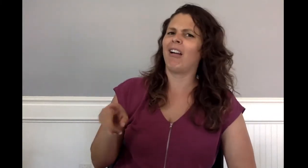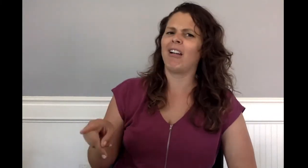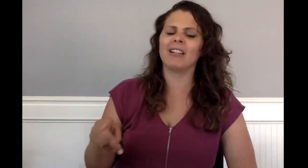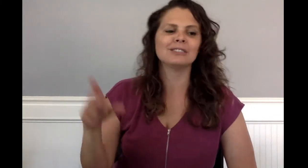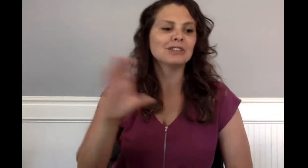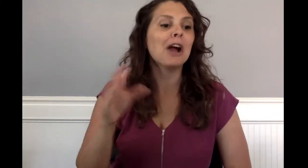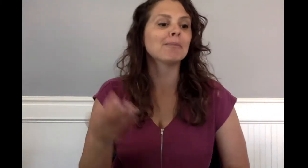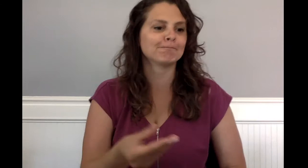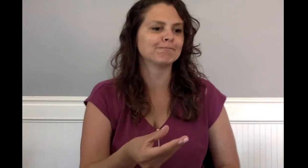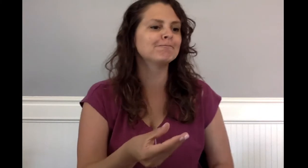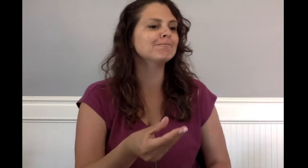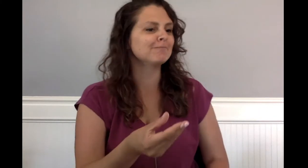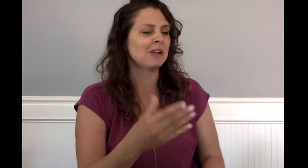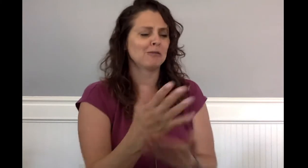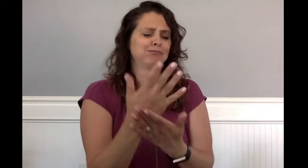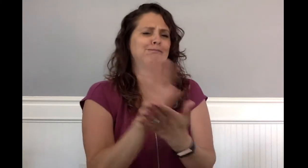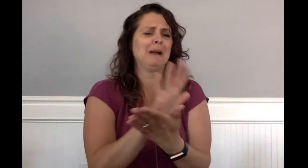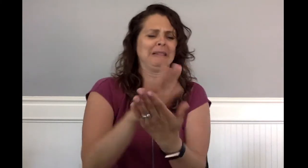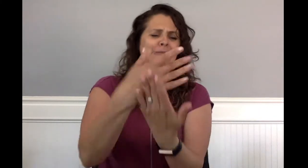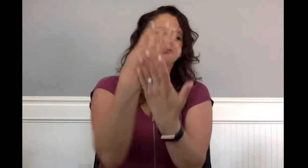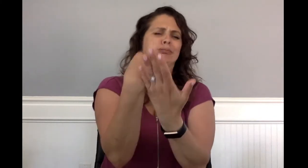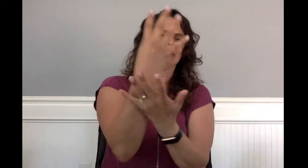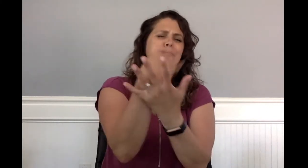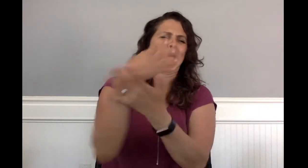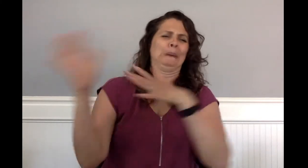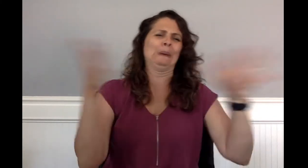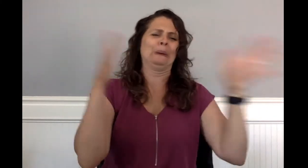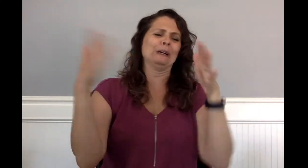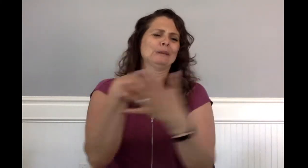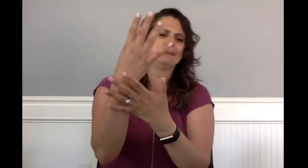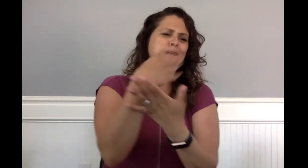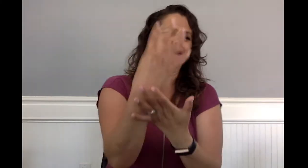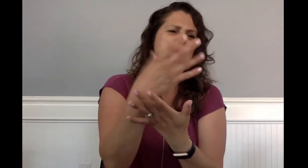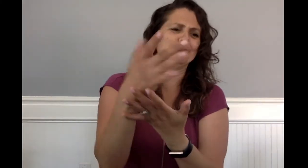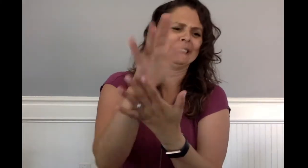The pages of his notebook fluttered in the wind.